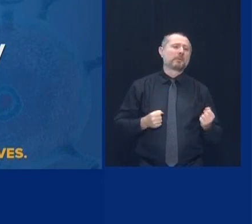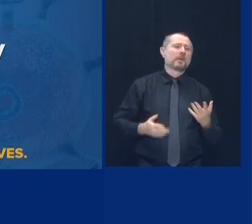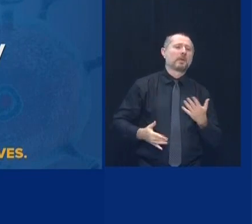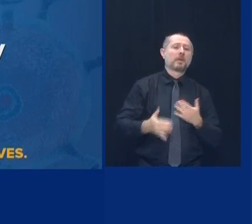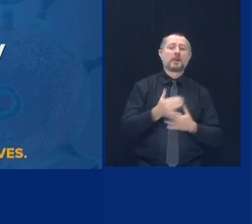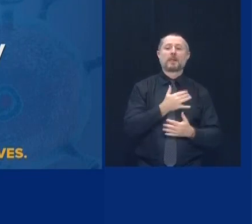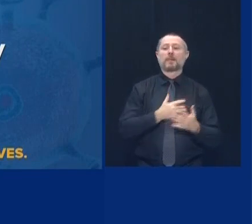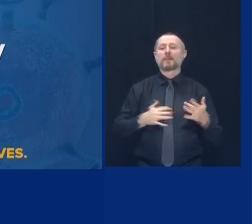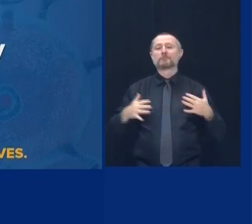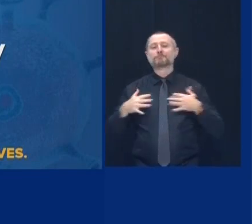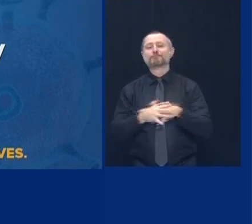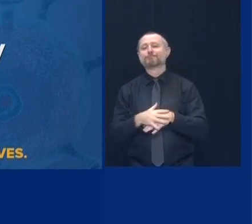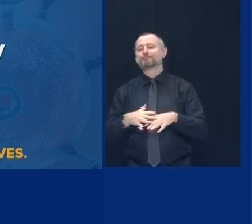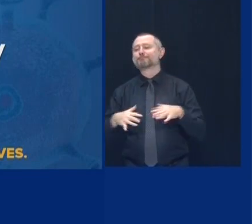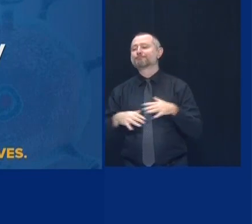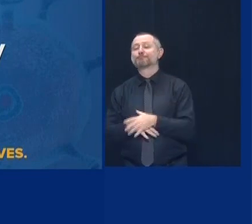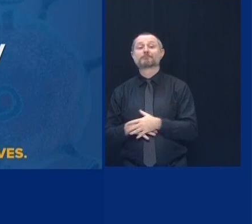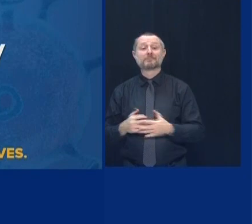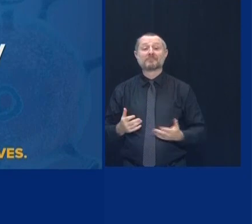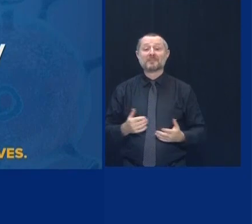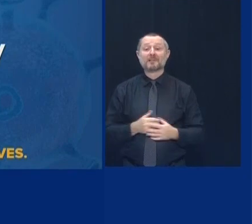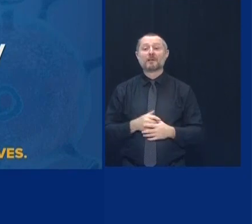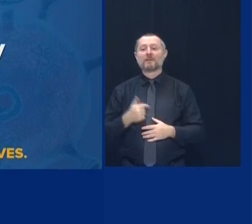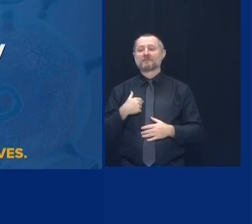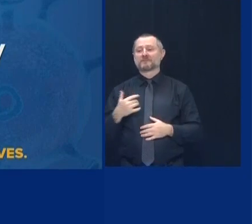THANKSGIVING WEEKEND. AFTER THANKSGIVING YOU WILL GO